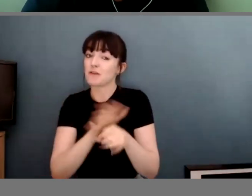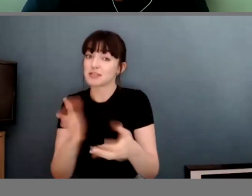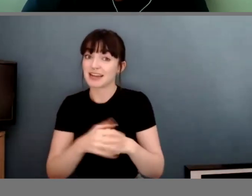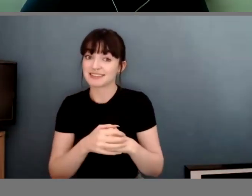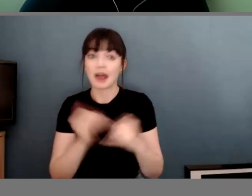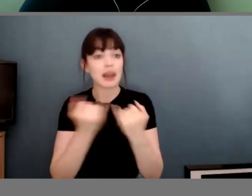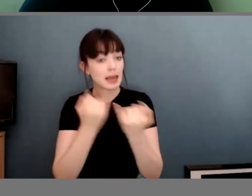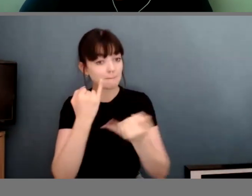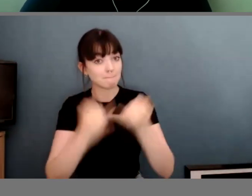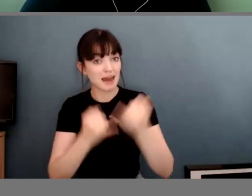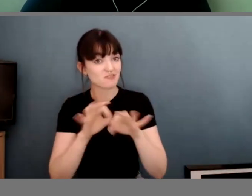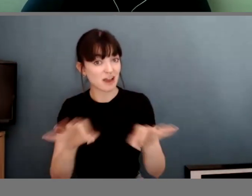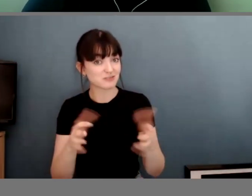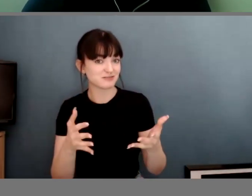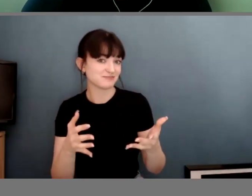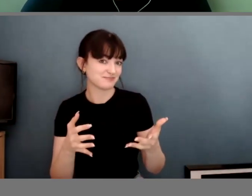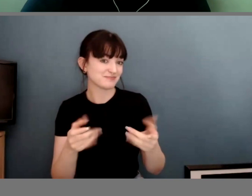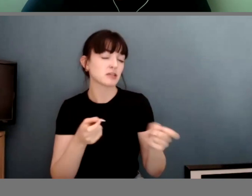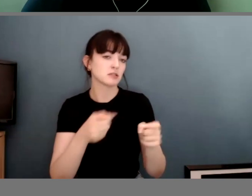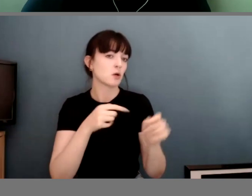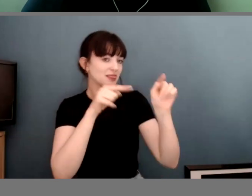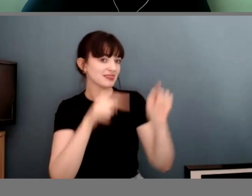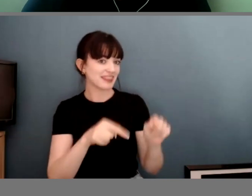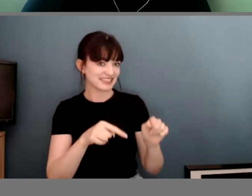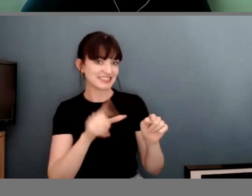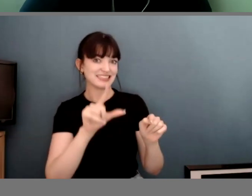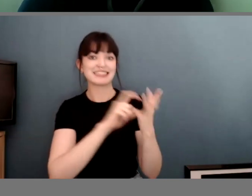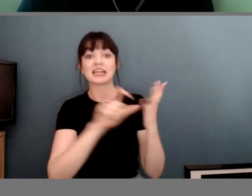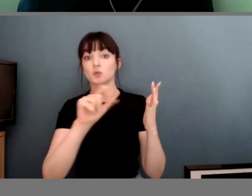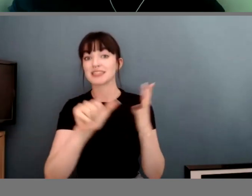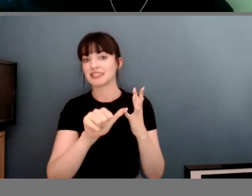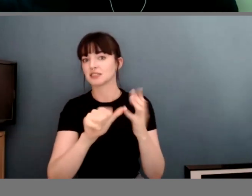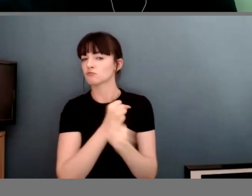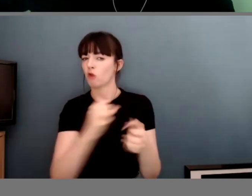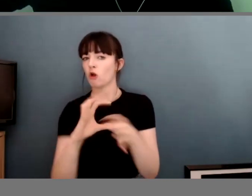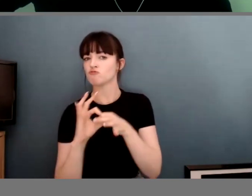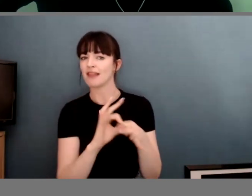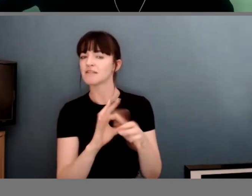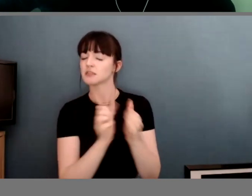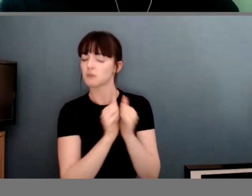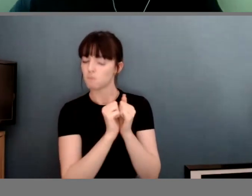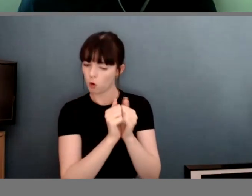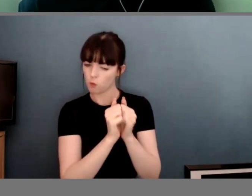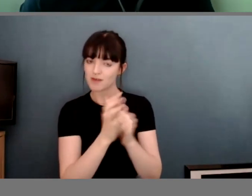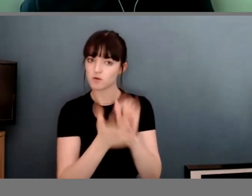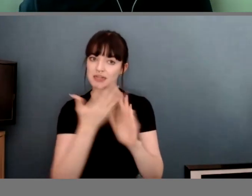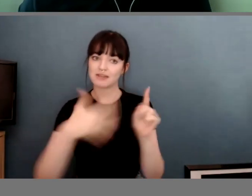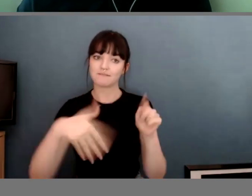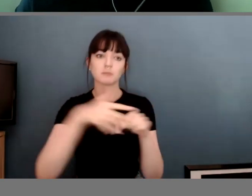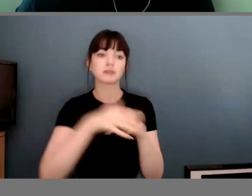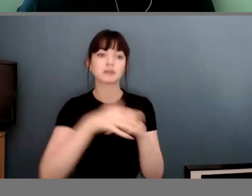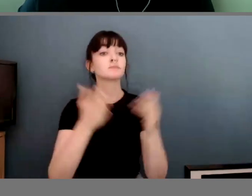mentioned is appropriate and relevant to the built environment. Section 29, covers heritage sites